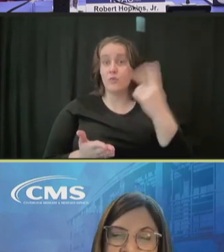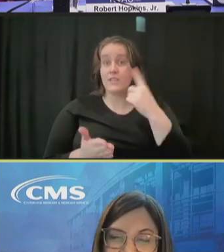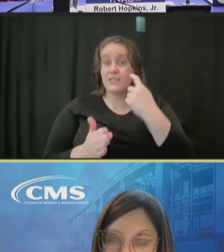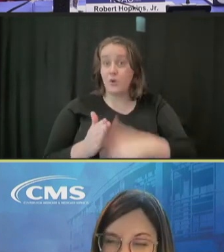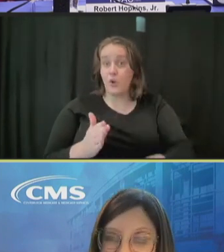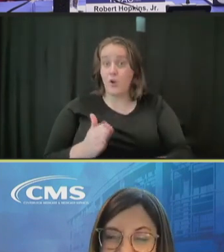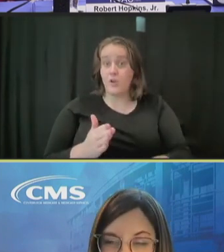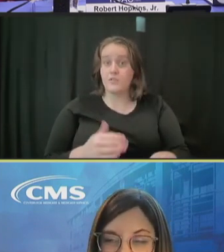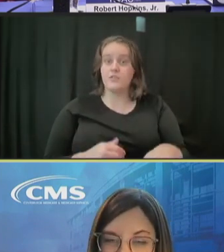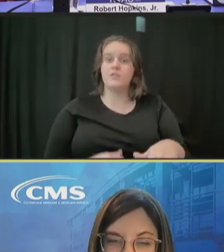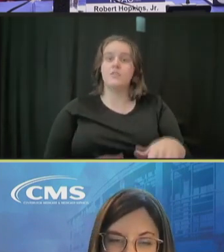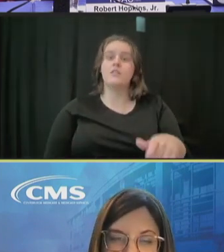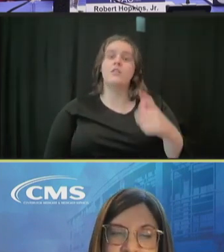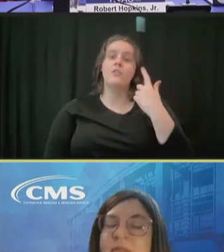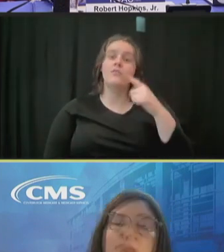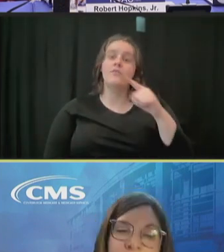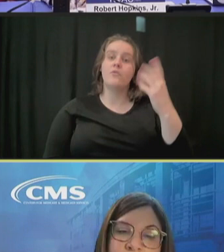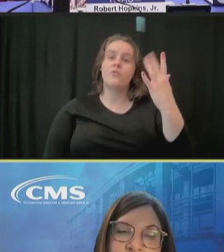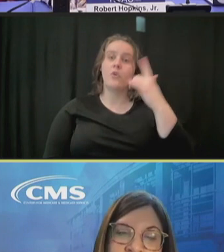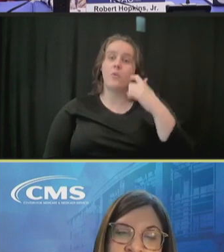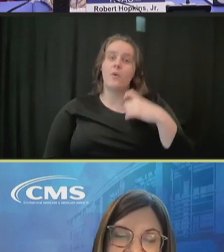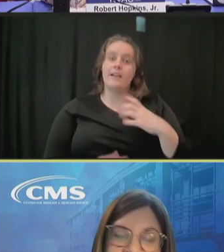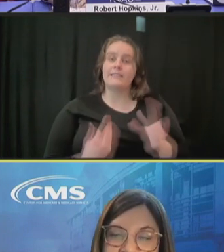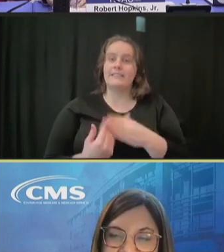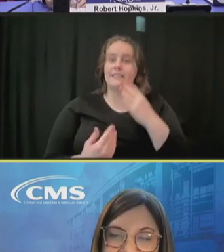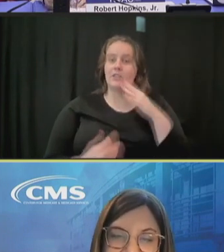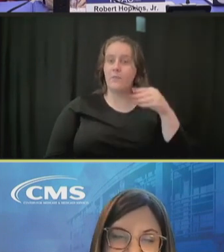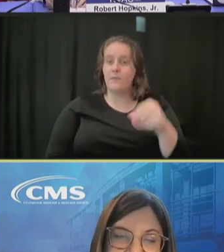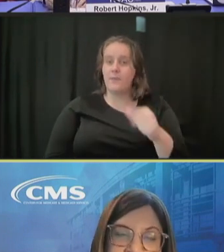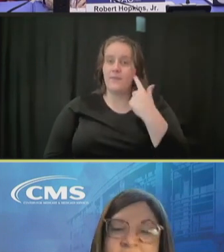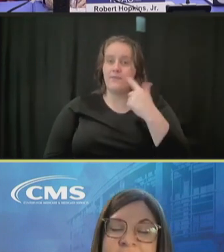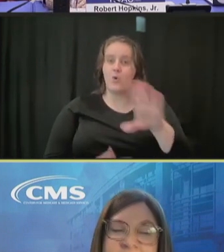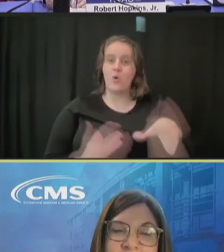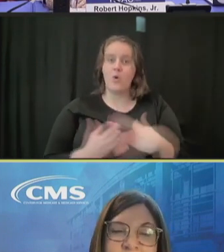in order to continue to streamline payment for all Part B vaccines in those settings. So,